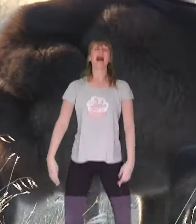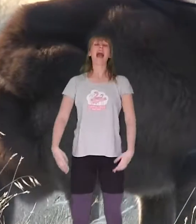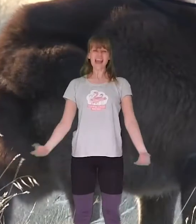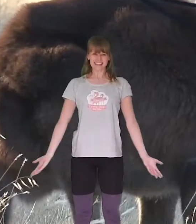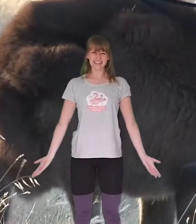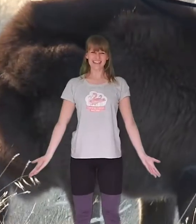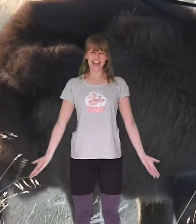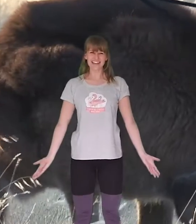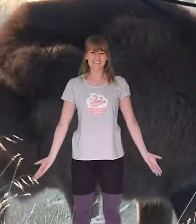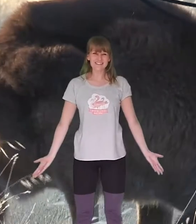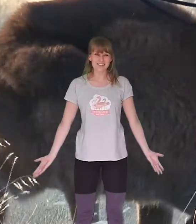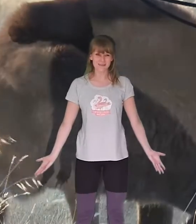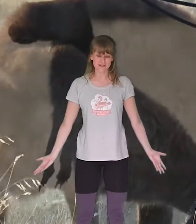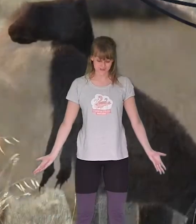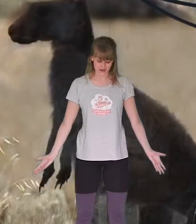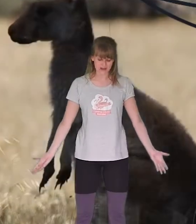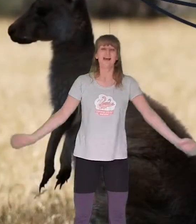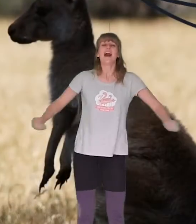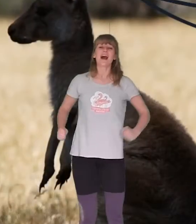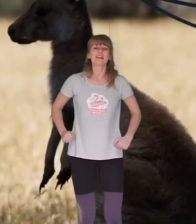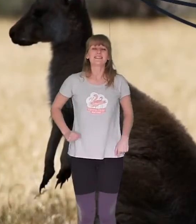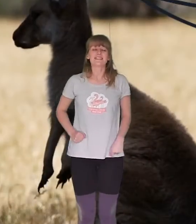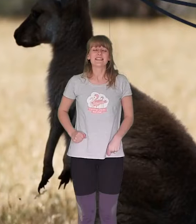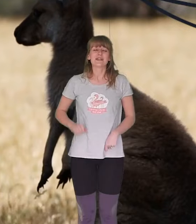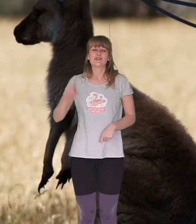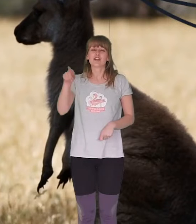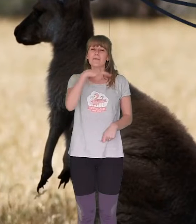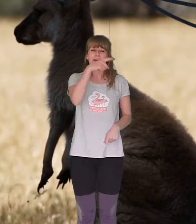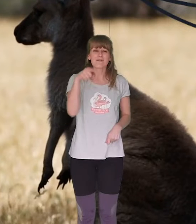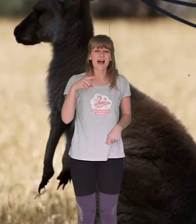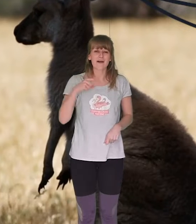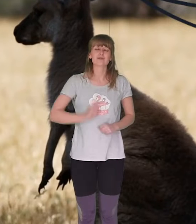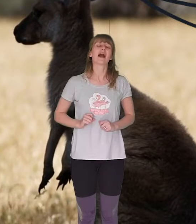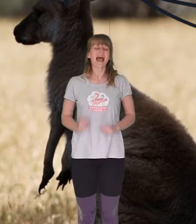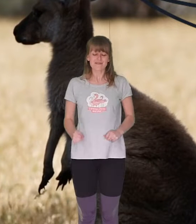Excellent kangaroo jumps everyone. I'd like to see you jumping around wherever